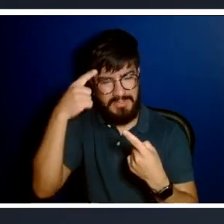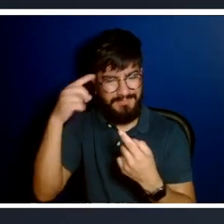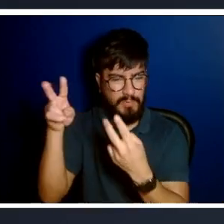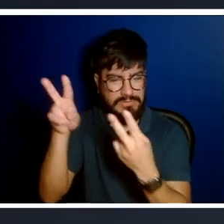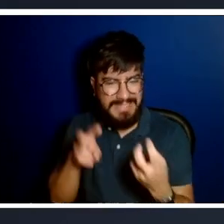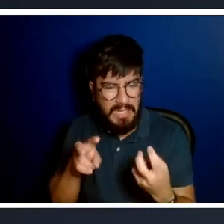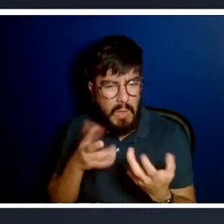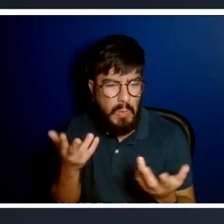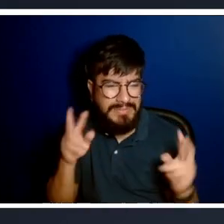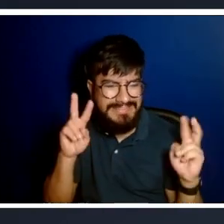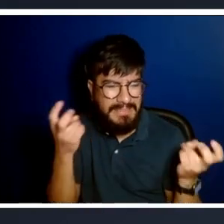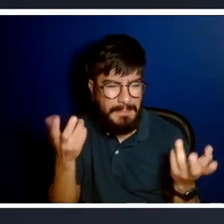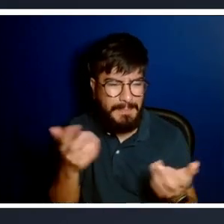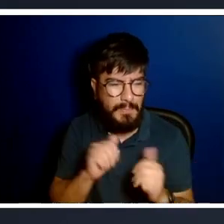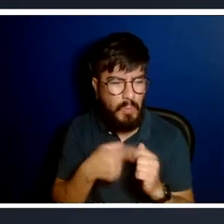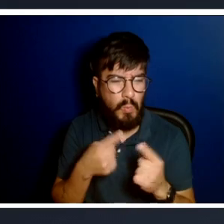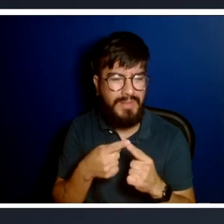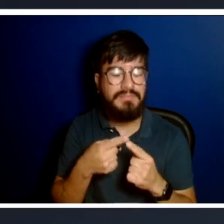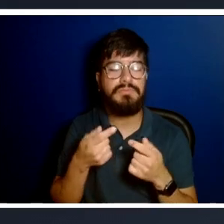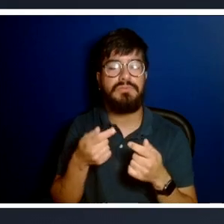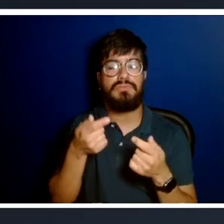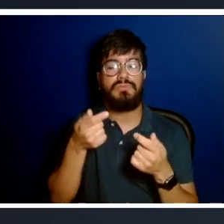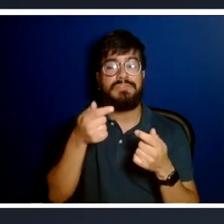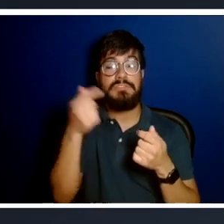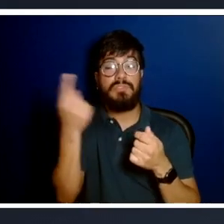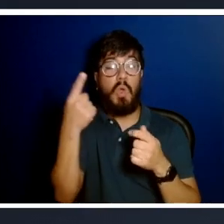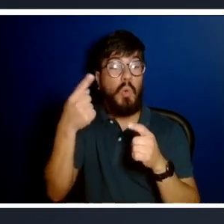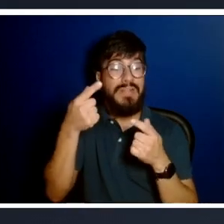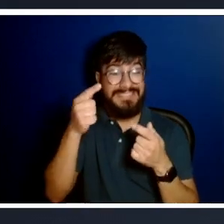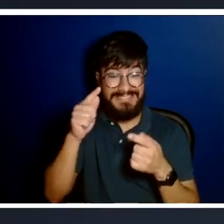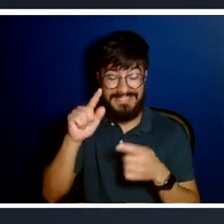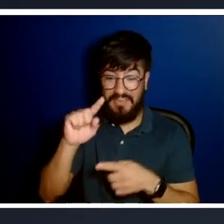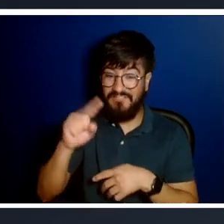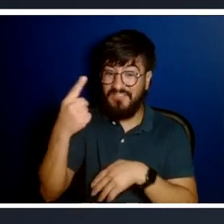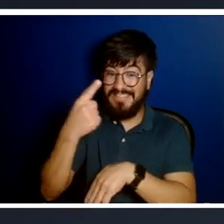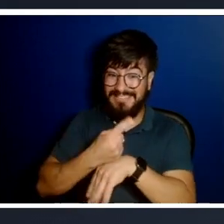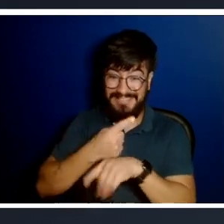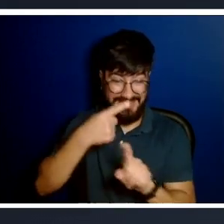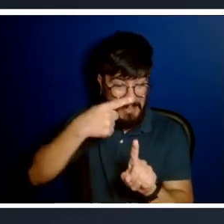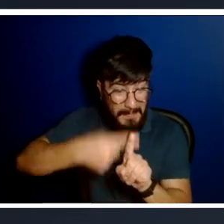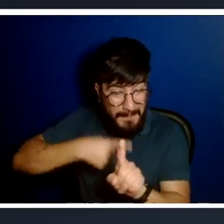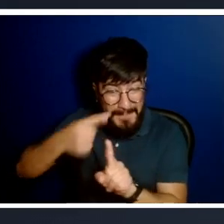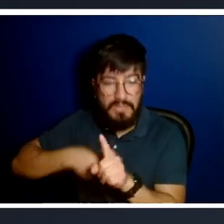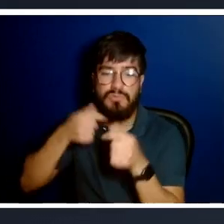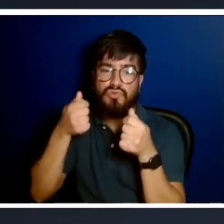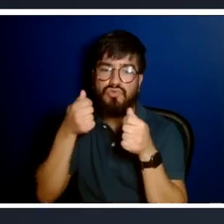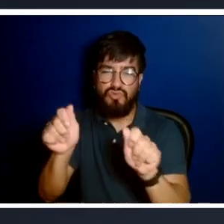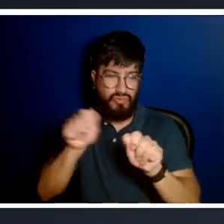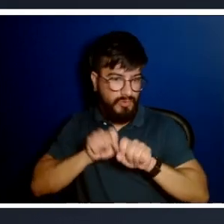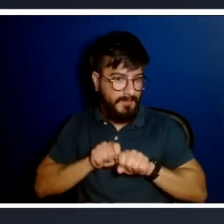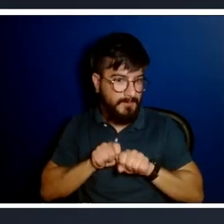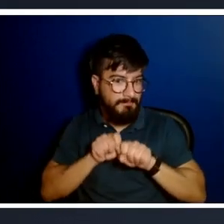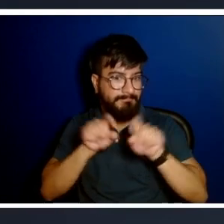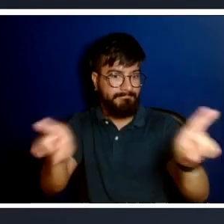by the first of every month. Usually the program is around the second Wednesday. And we try and get